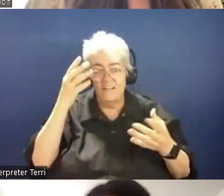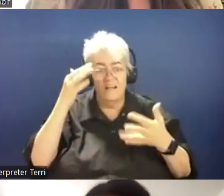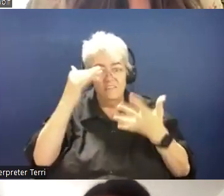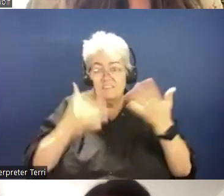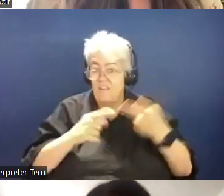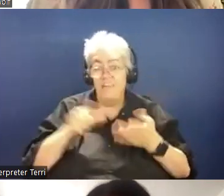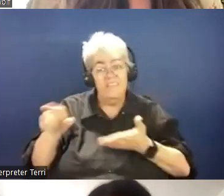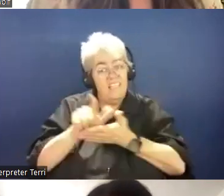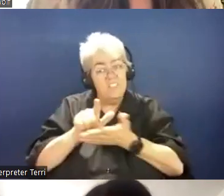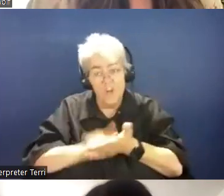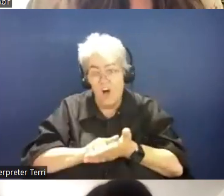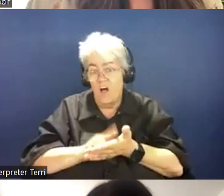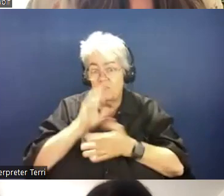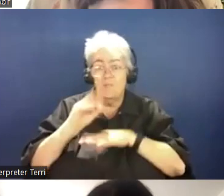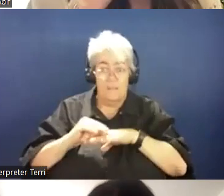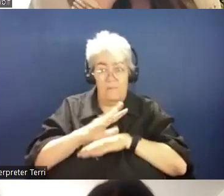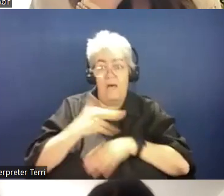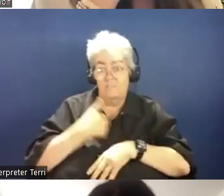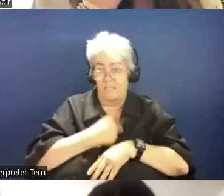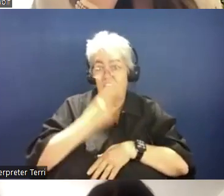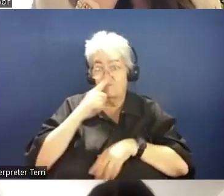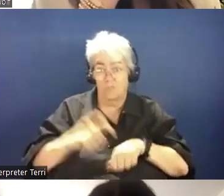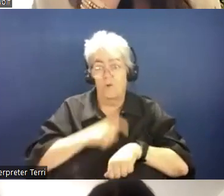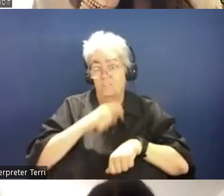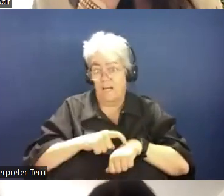going to, you know, impact us for quite a while, especially if there's changes in the next session.